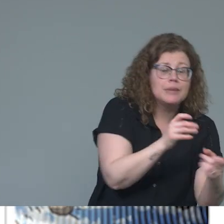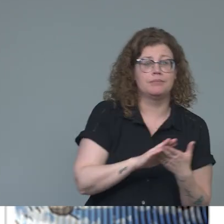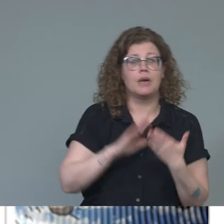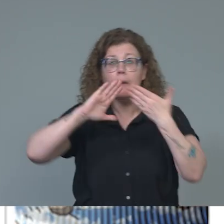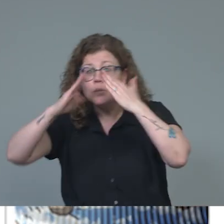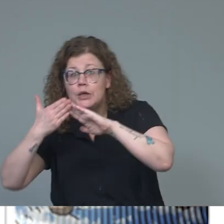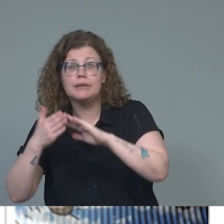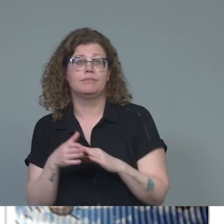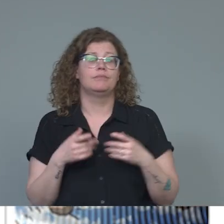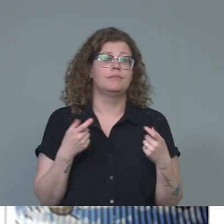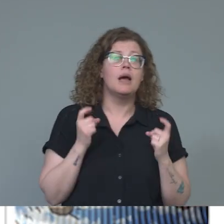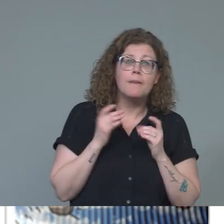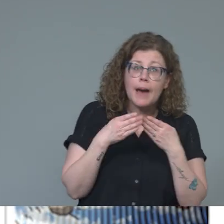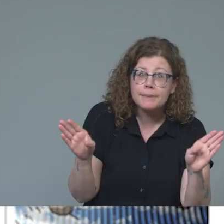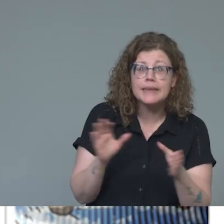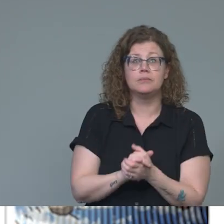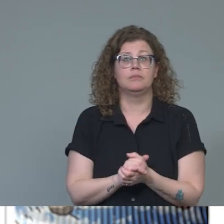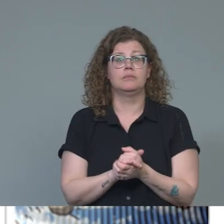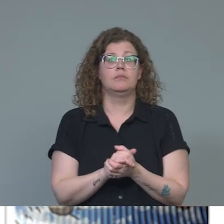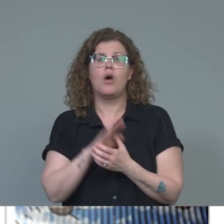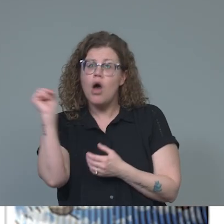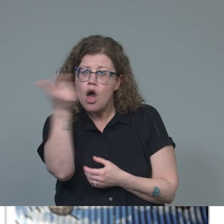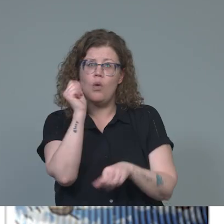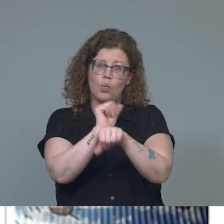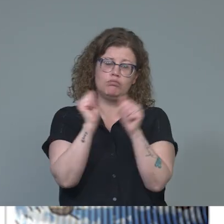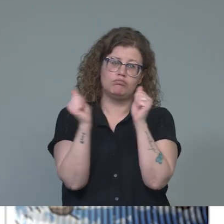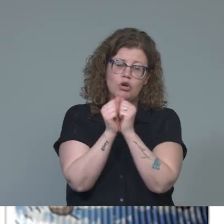artwork in some way. There are many ways that you can do it. But the idea is to remember that the